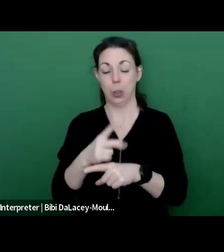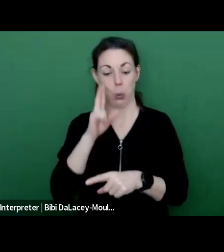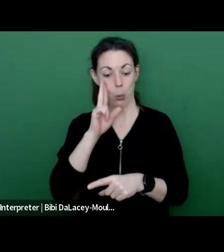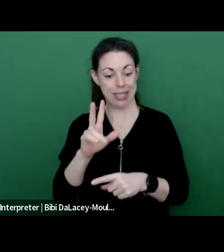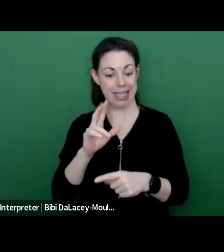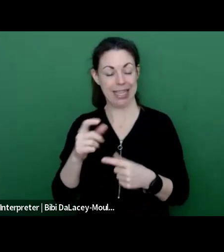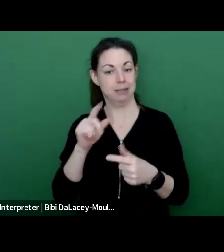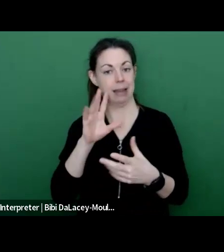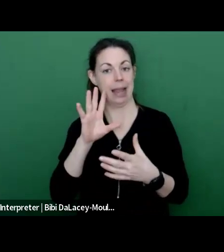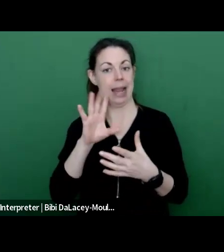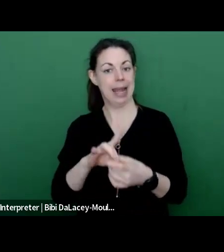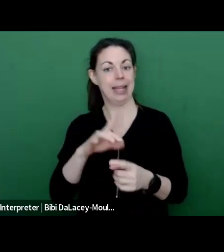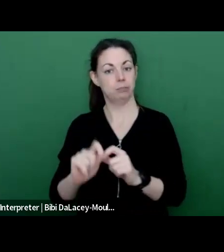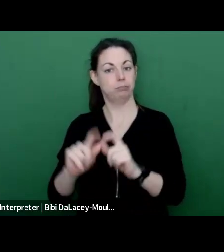please do message if you have any issues with this.